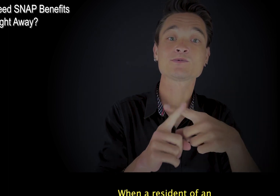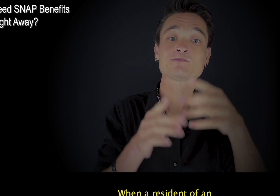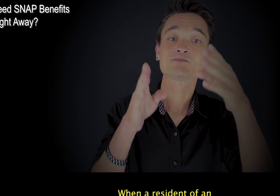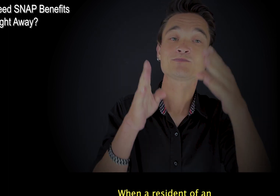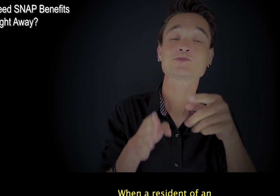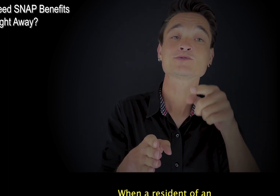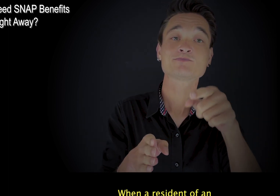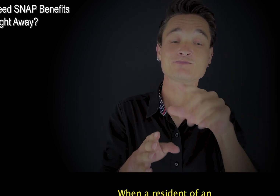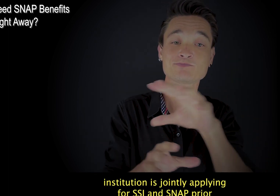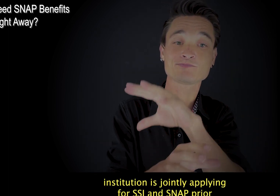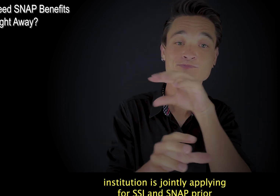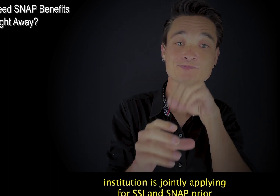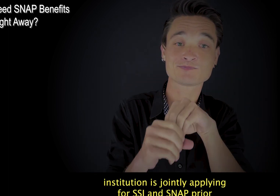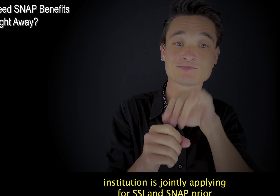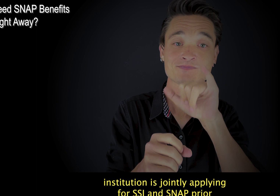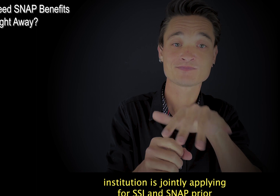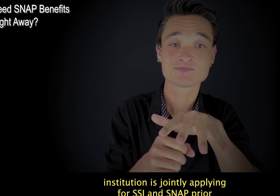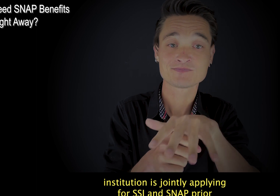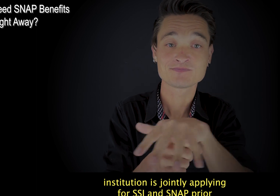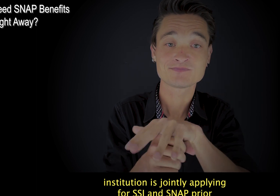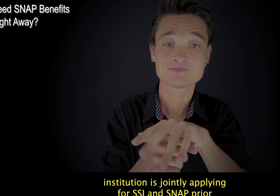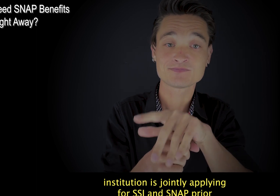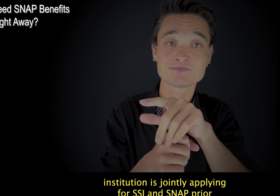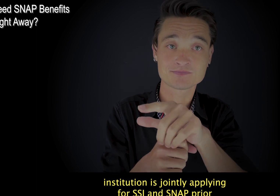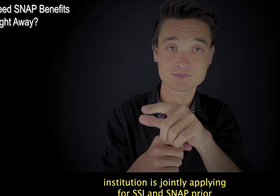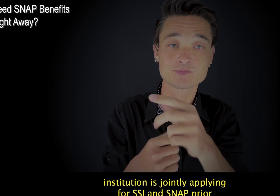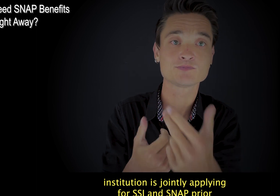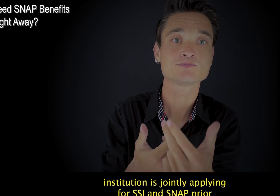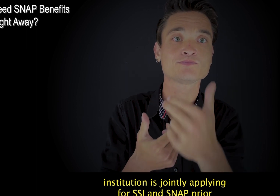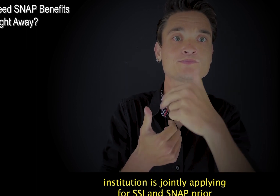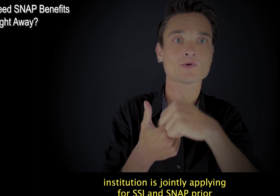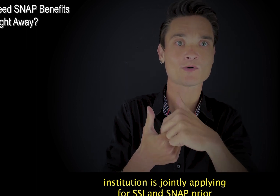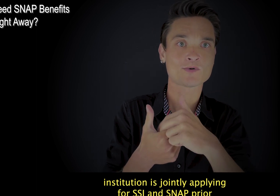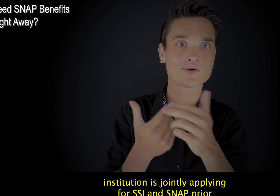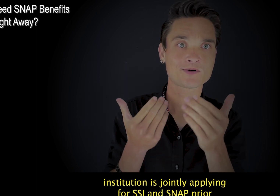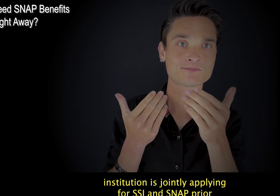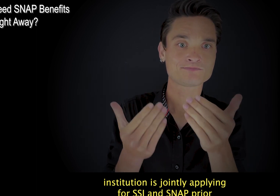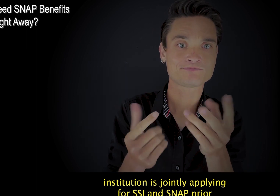When a resident of an institution is jointly applying for SSI and SNAP prior